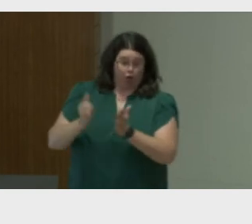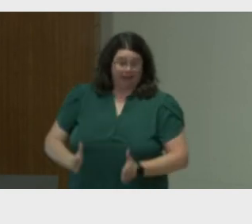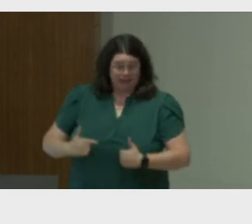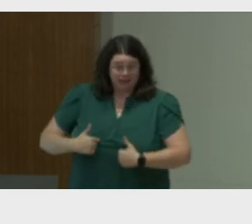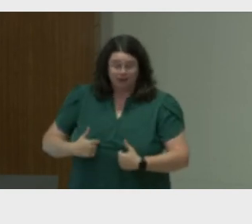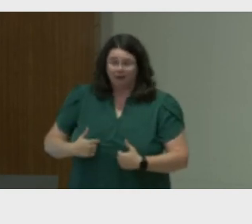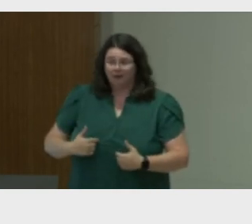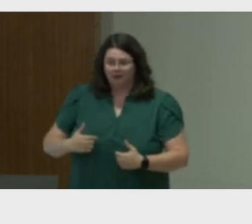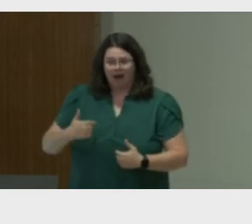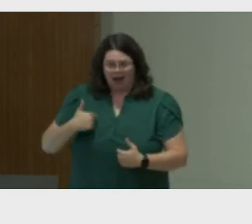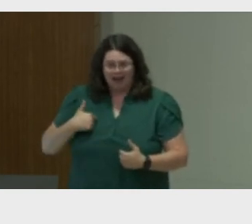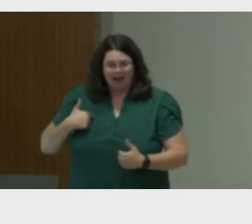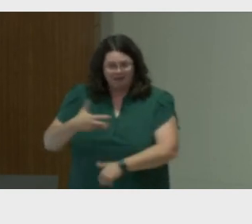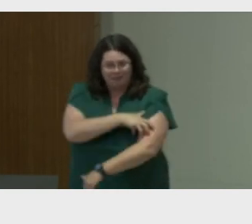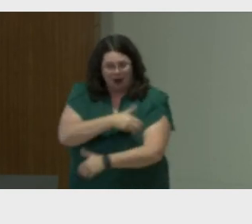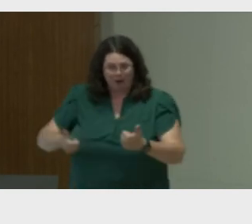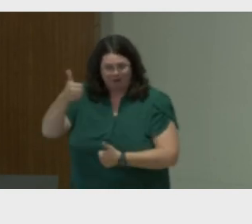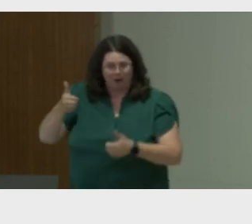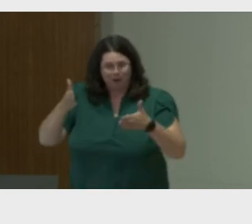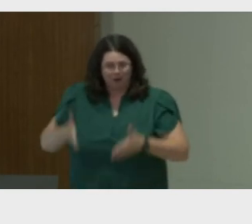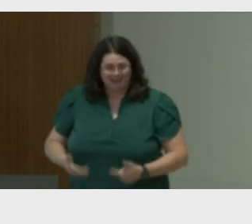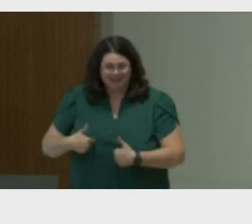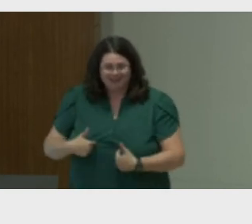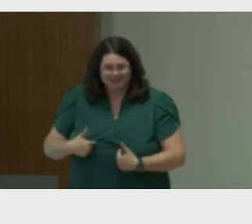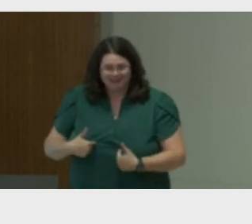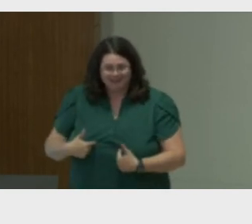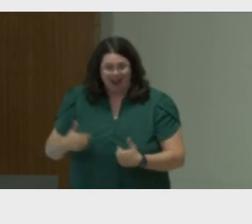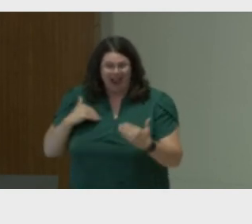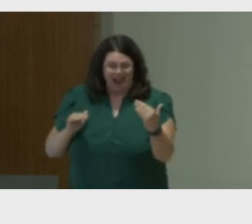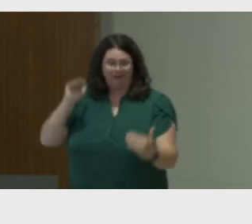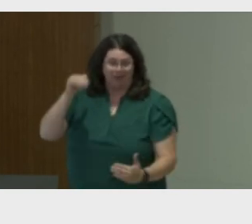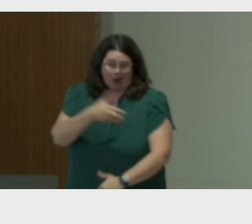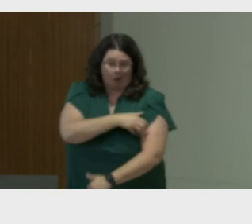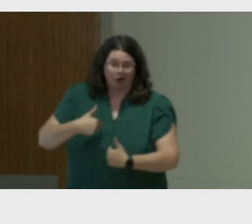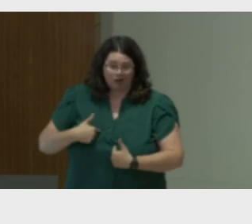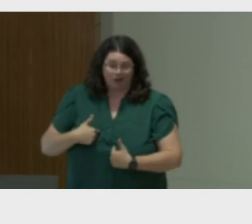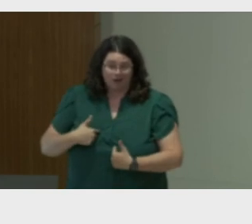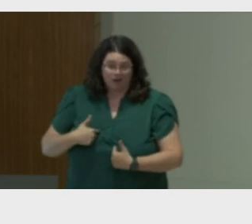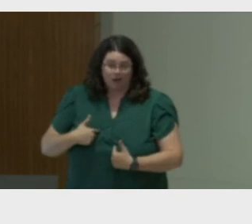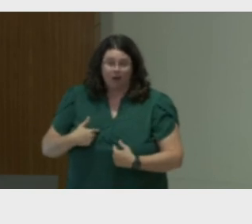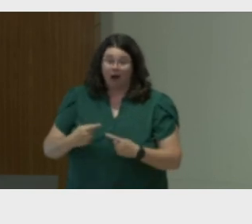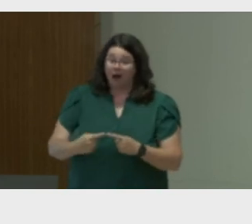I am the powerful person in the relationship. By contrast,